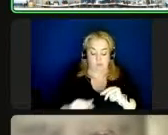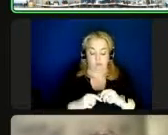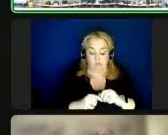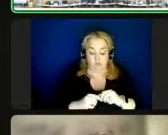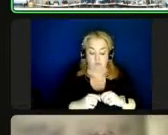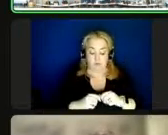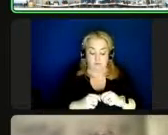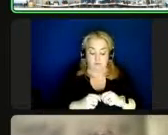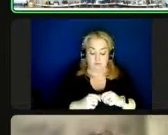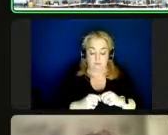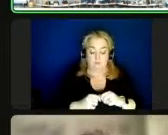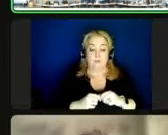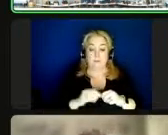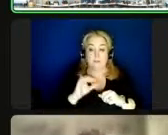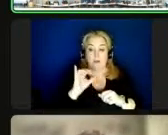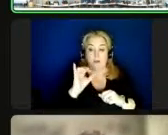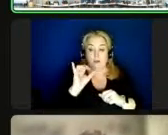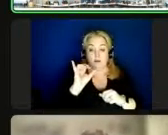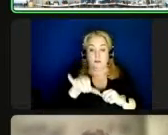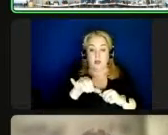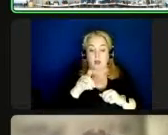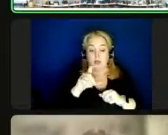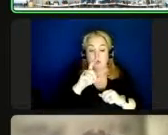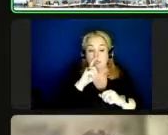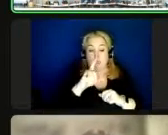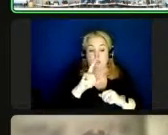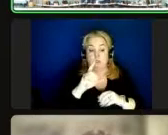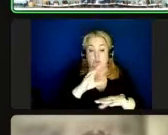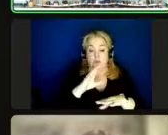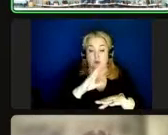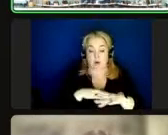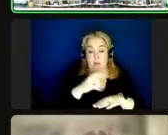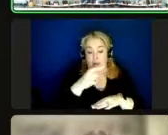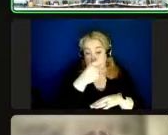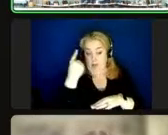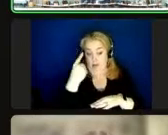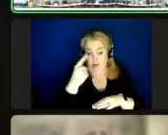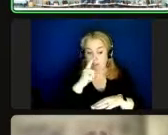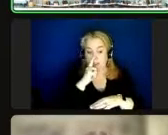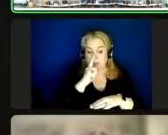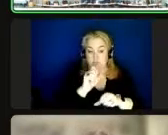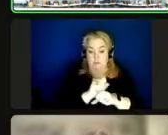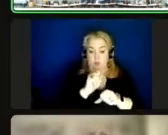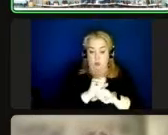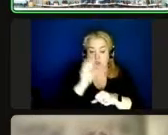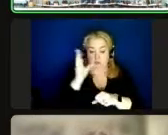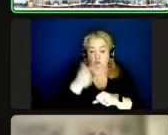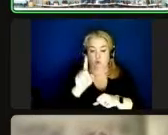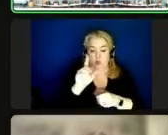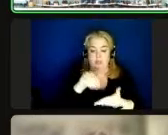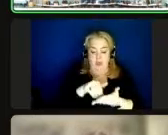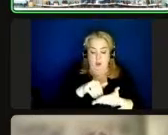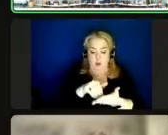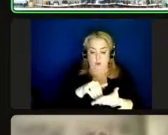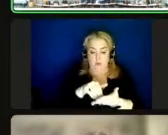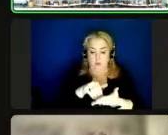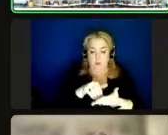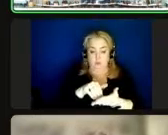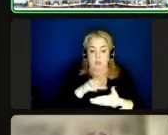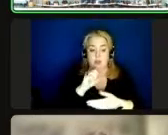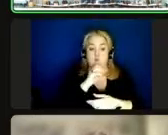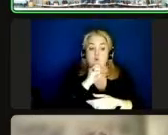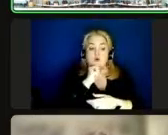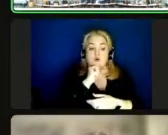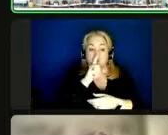JUST TO POINTING TO THE VISUAL